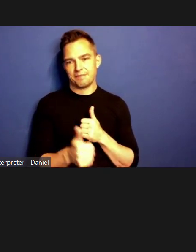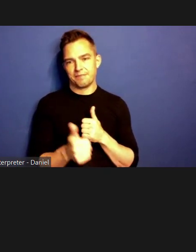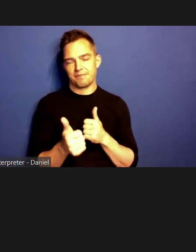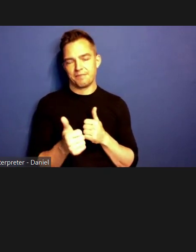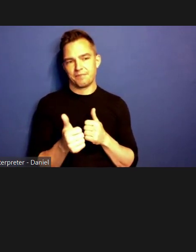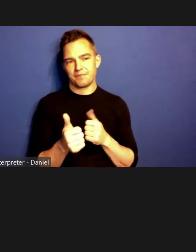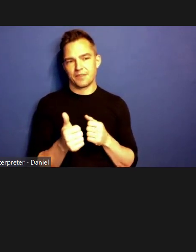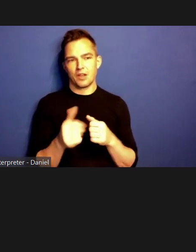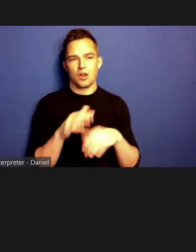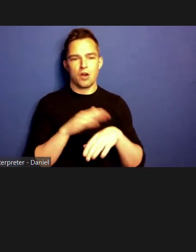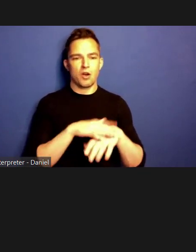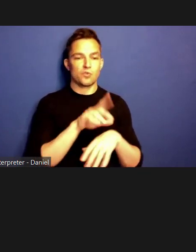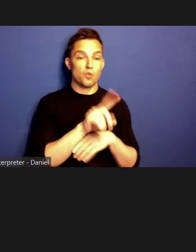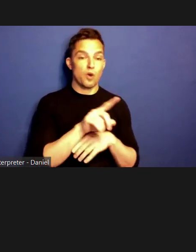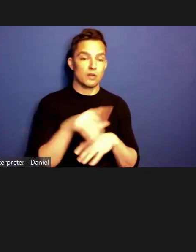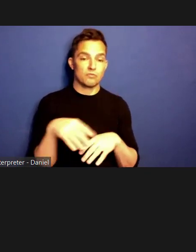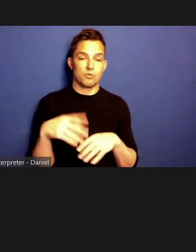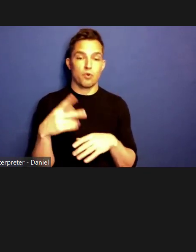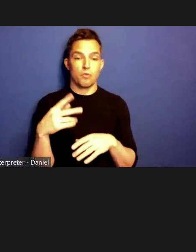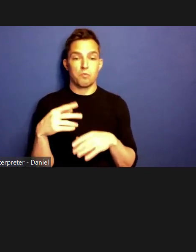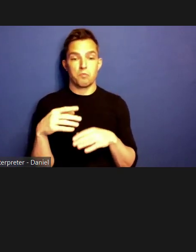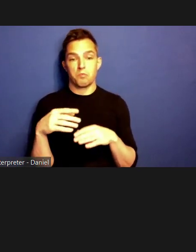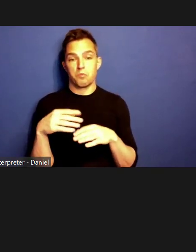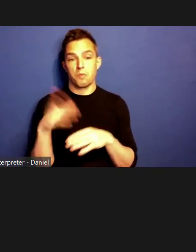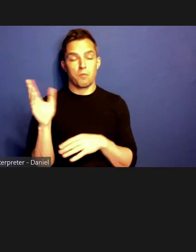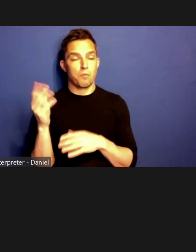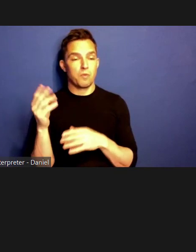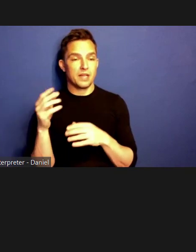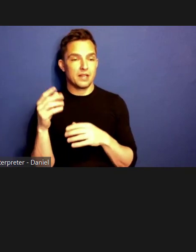Let me give you a quick walk through of the protocol and you can